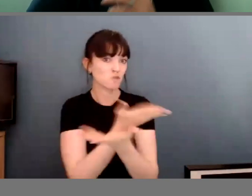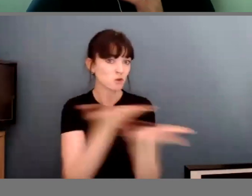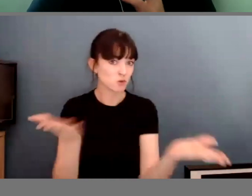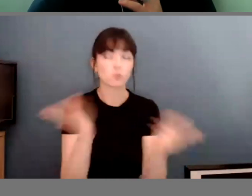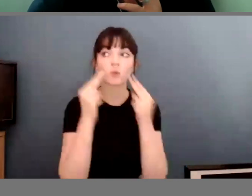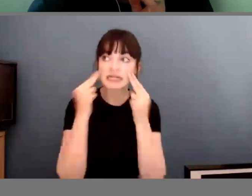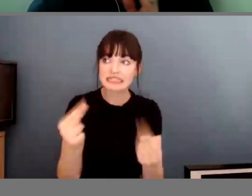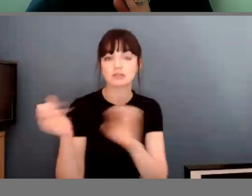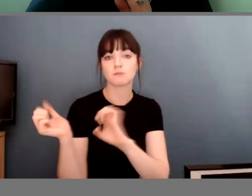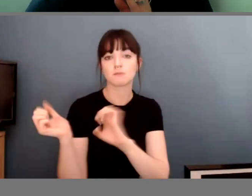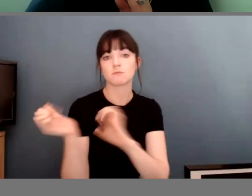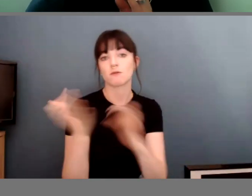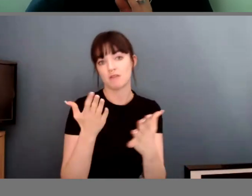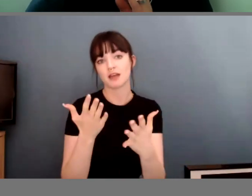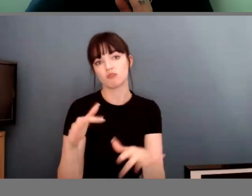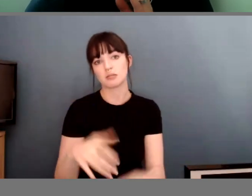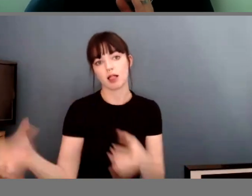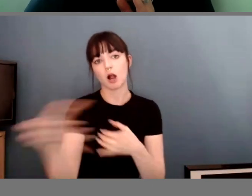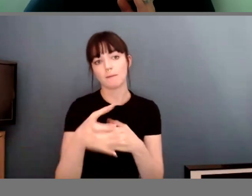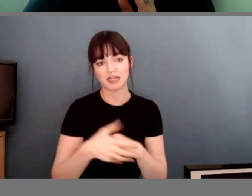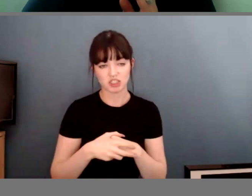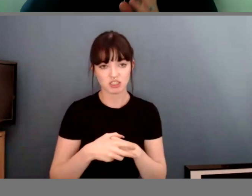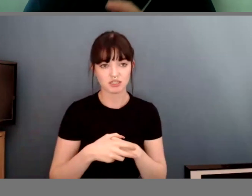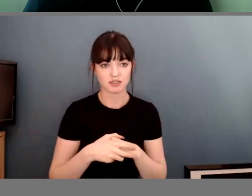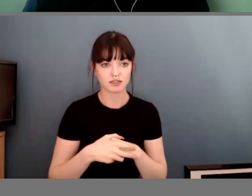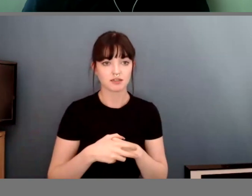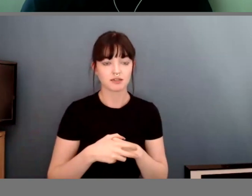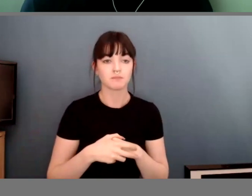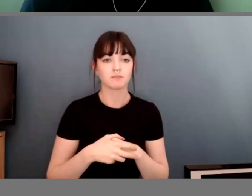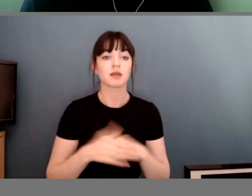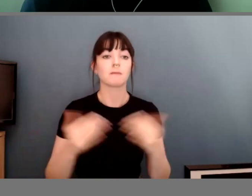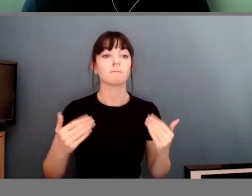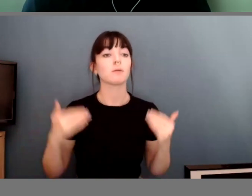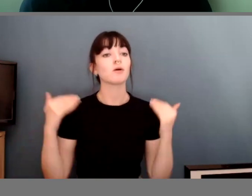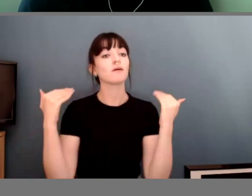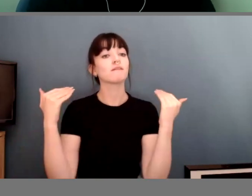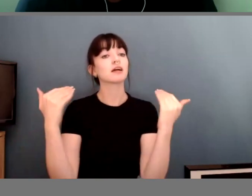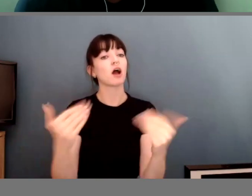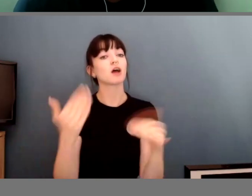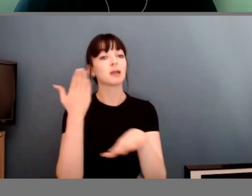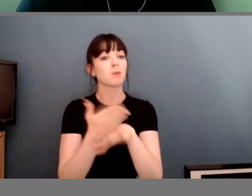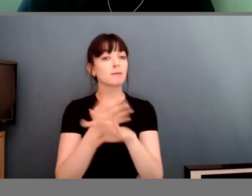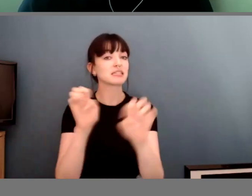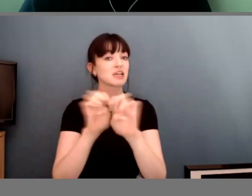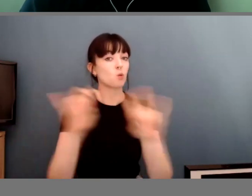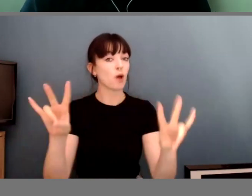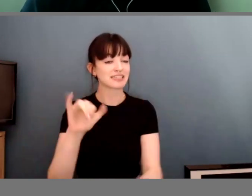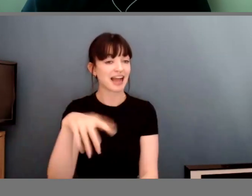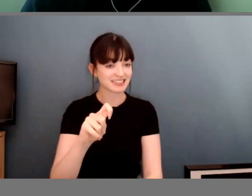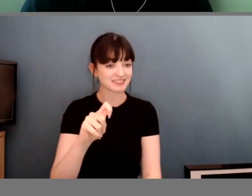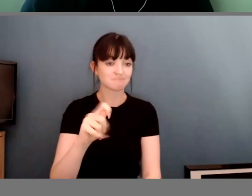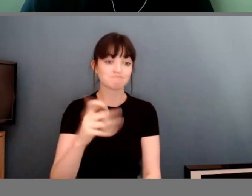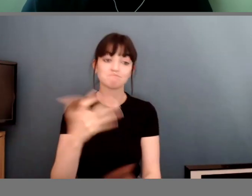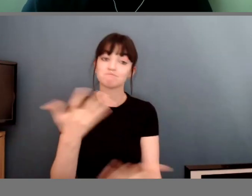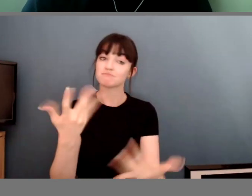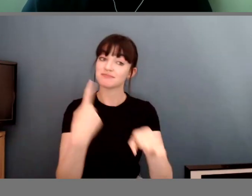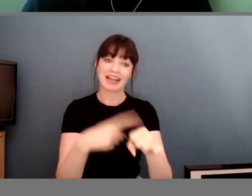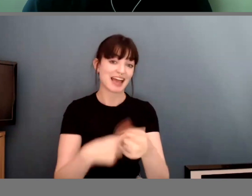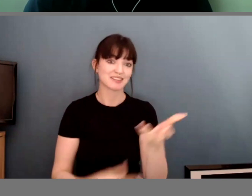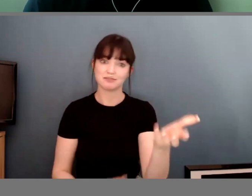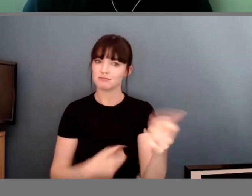accommodation. Moving on to the Employment Equality Act. Another piece of legislation that